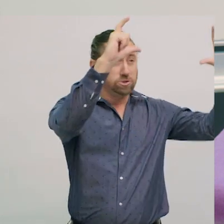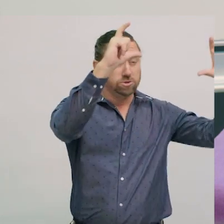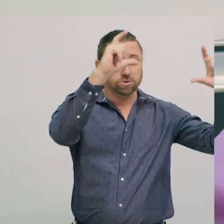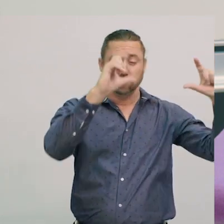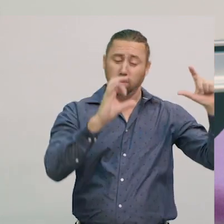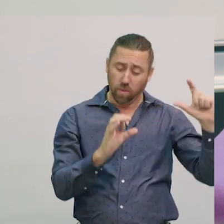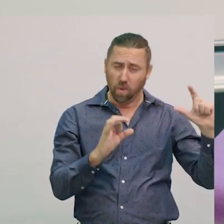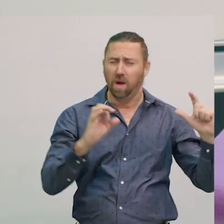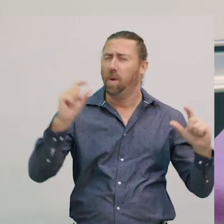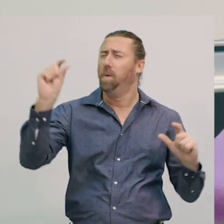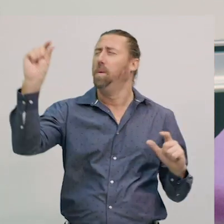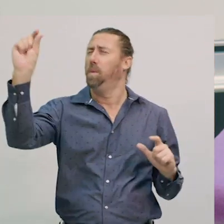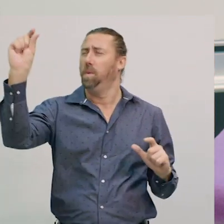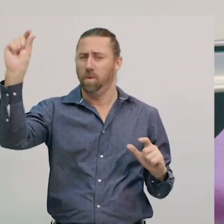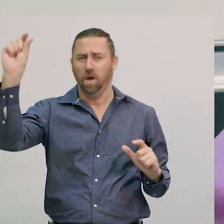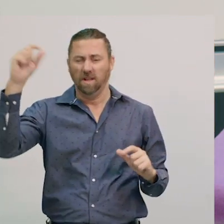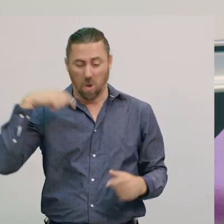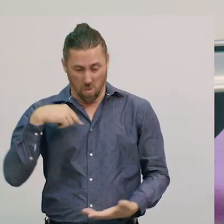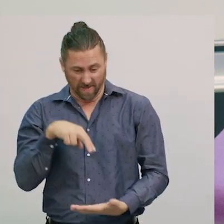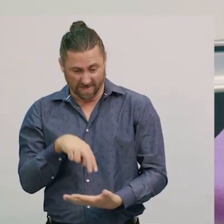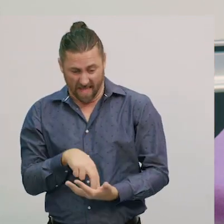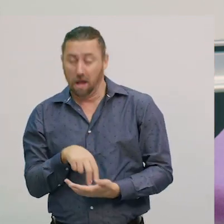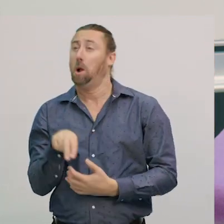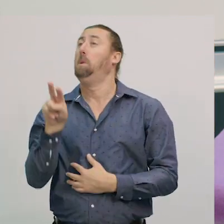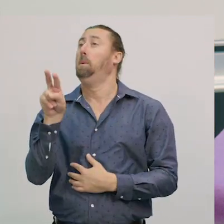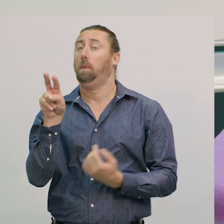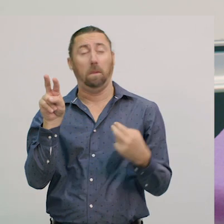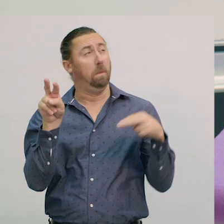The Sun and the Moon may appear to be the same size when viewed from Earth,